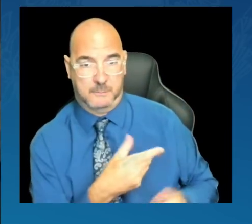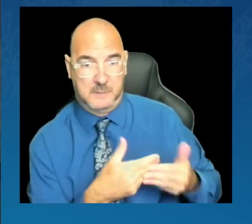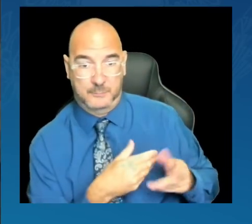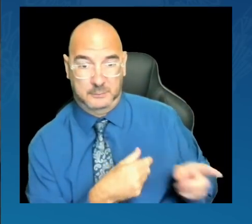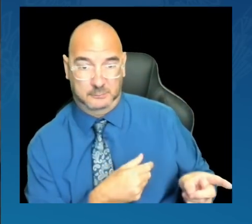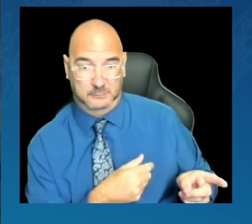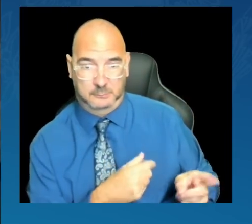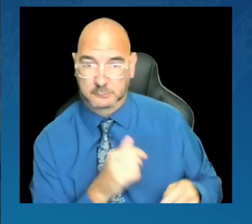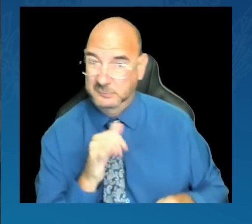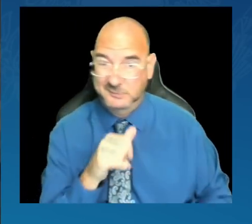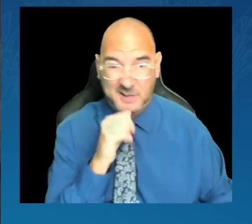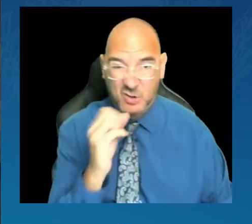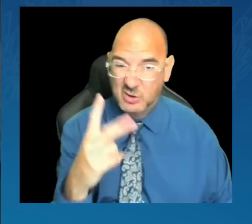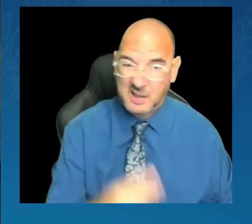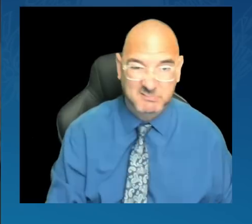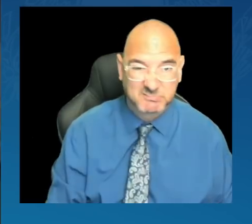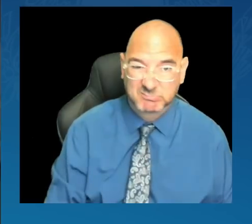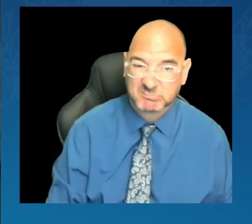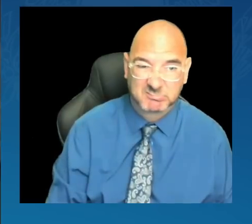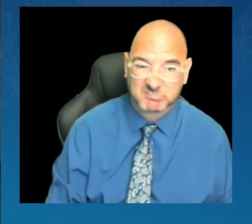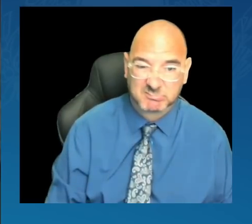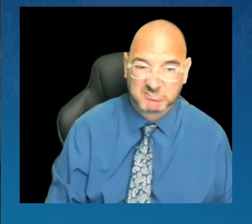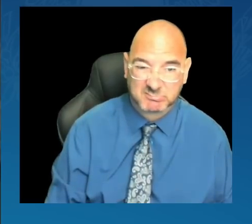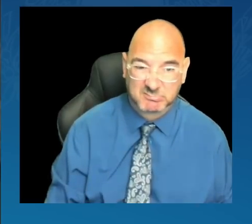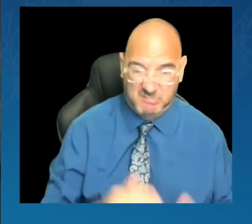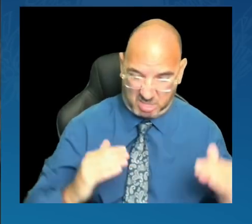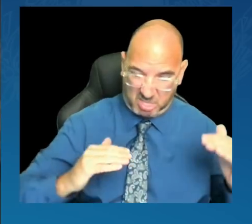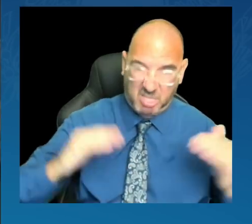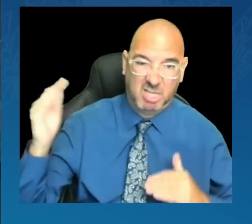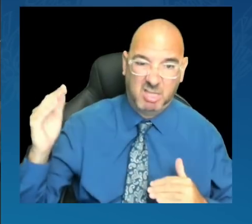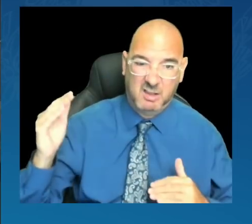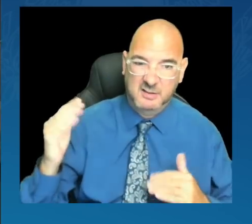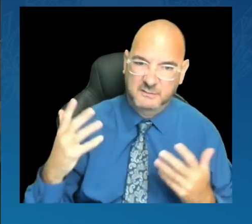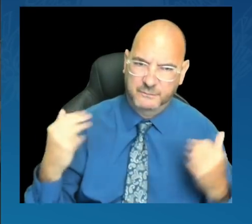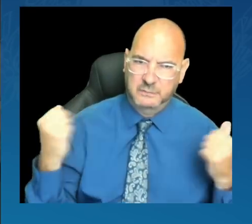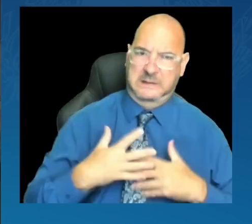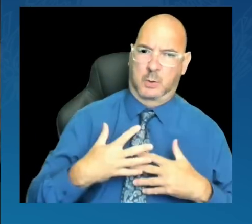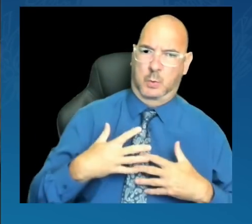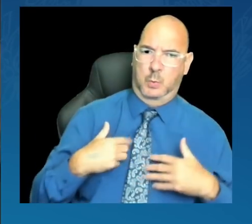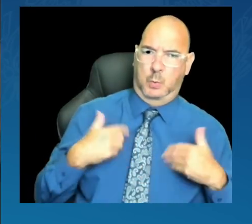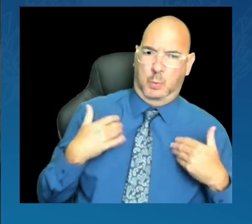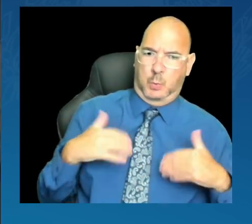I am frightened for our communities and I am angry that Republicans